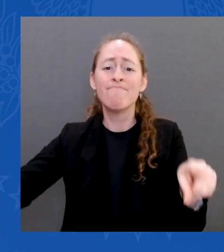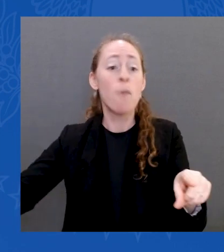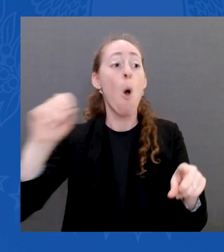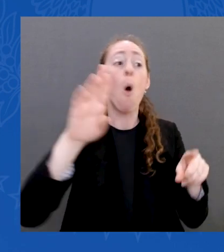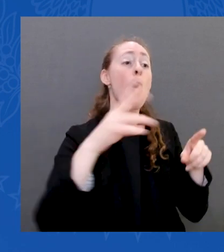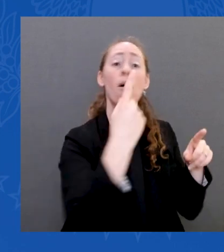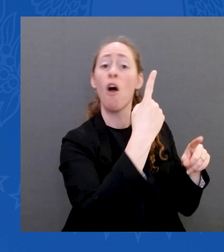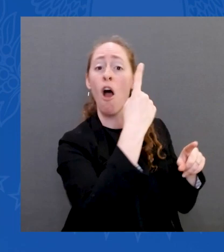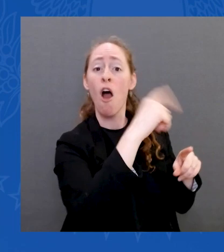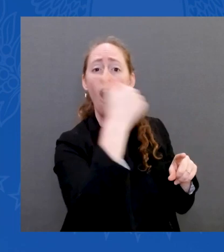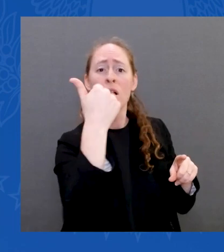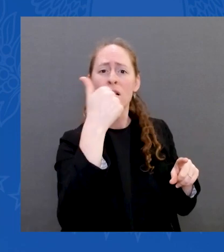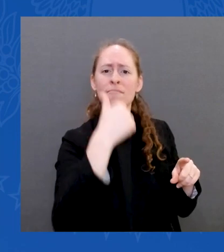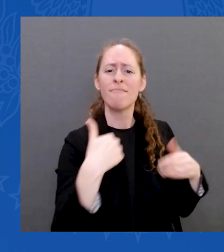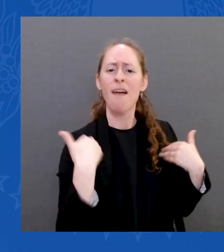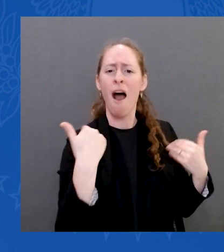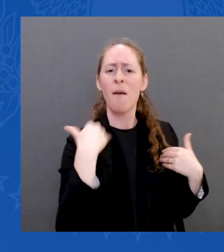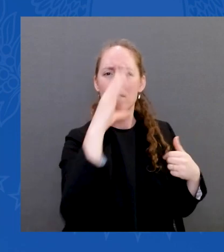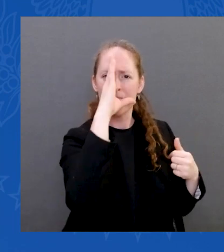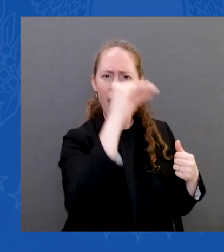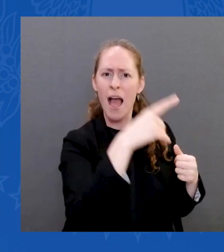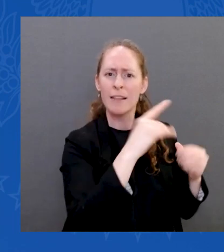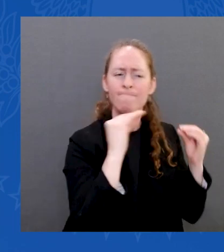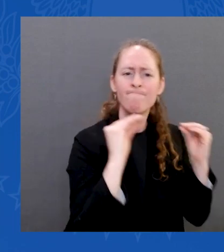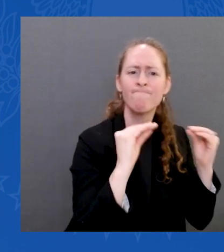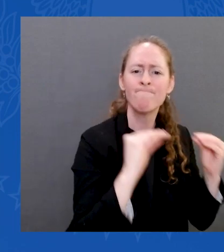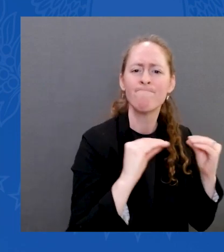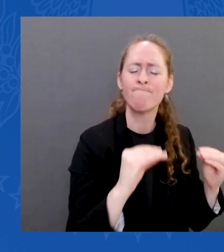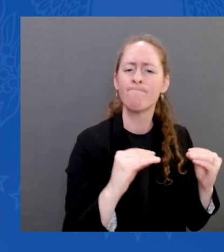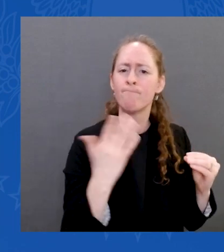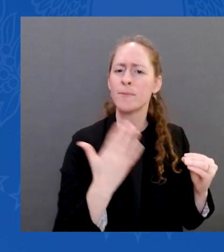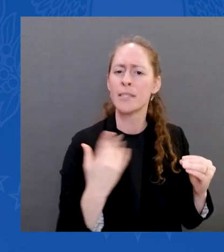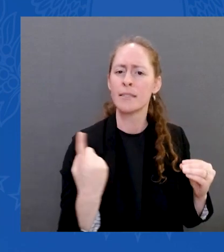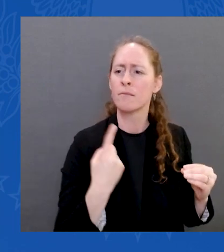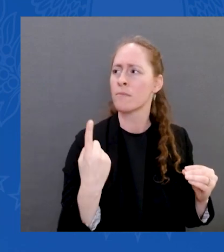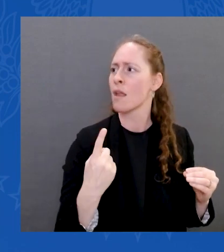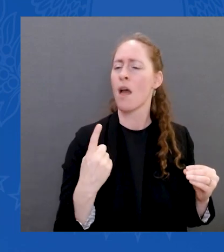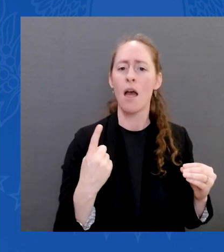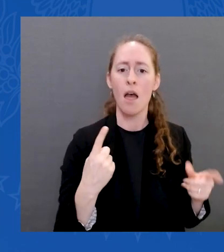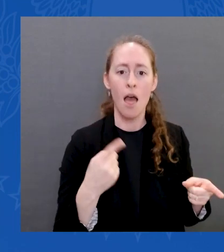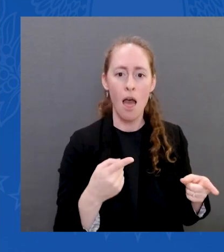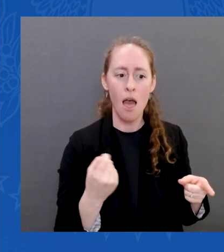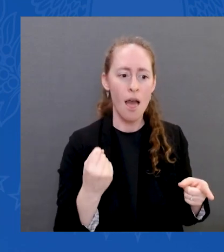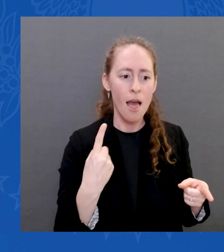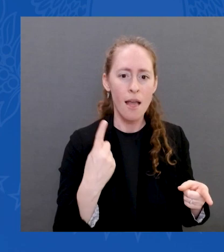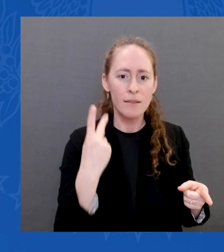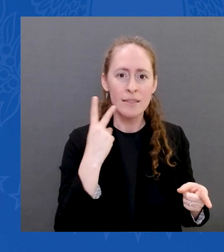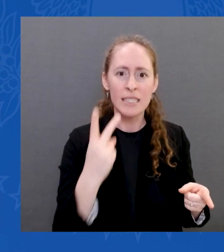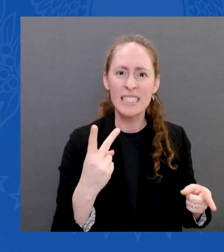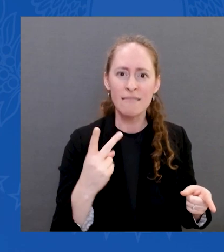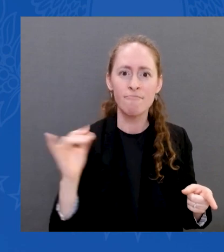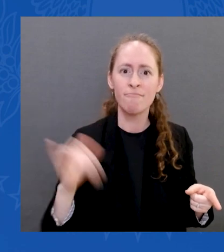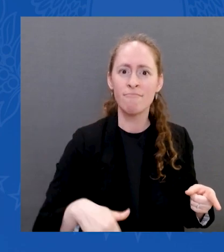and something just clicked for the first time. There's an artist who wants to spread the joy